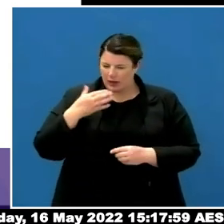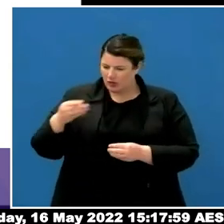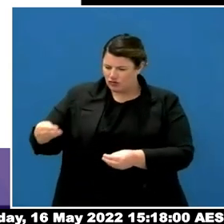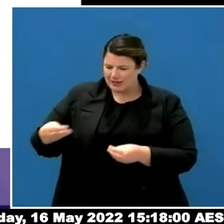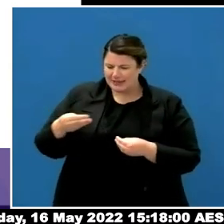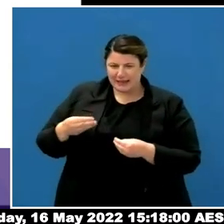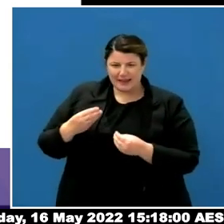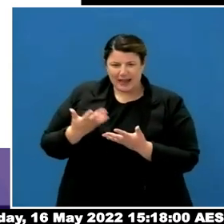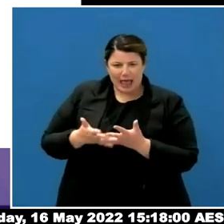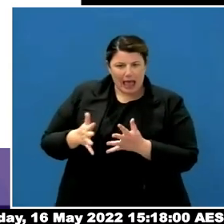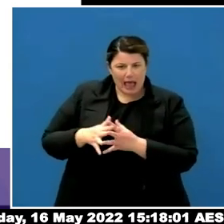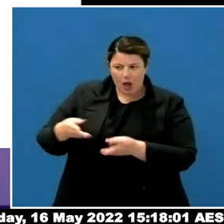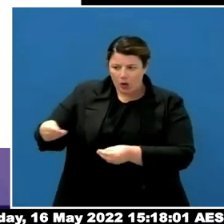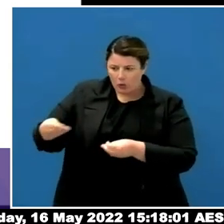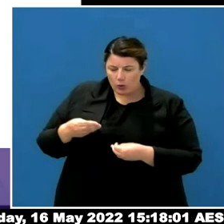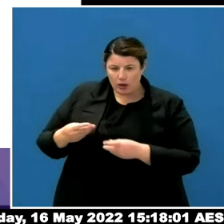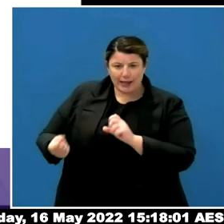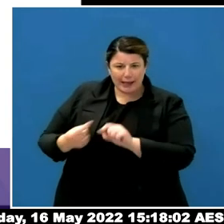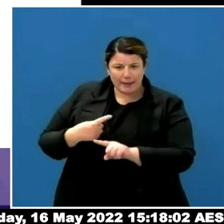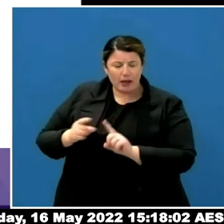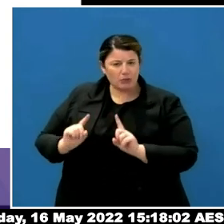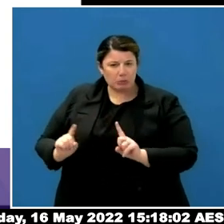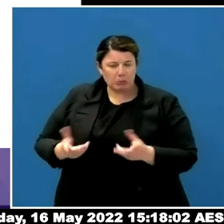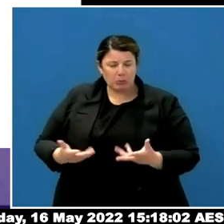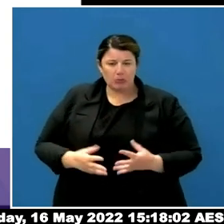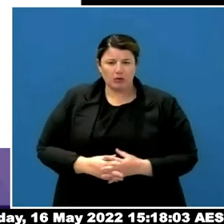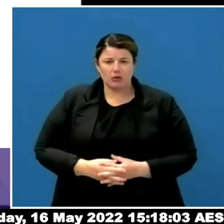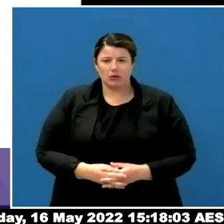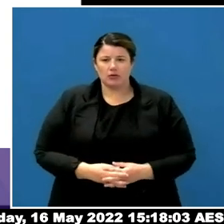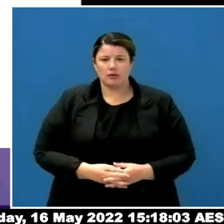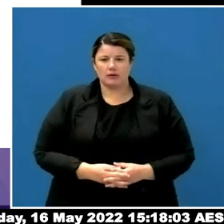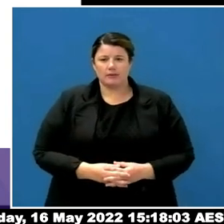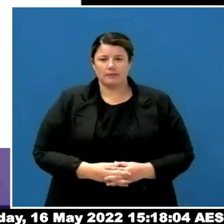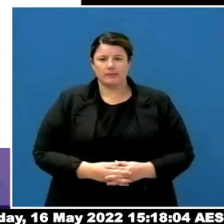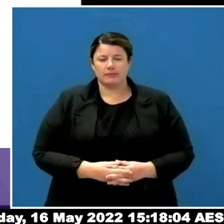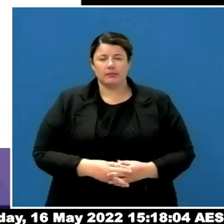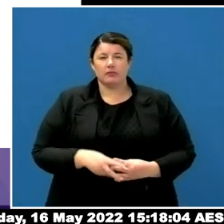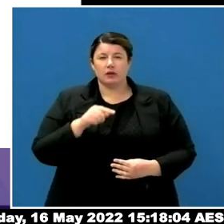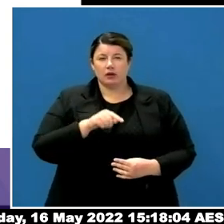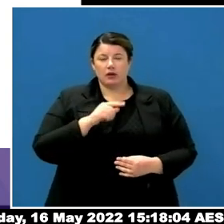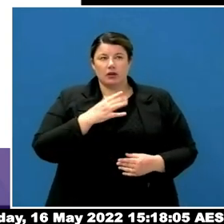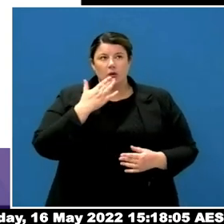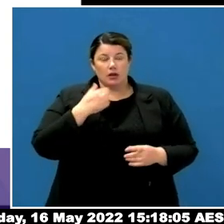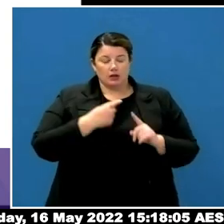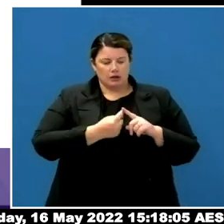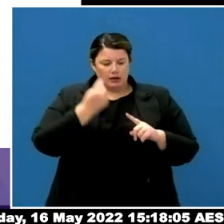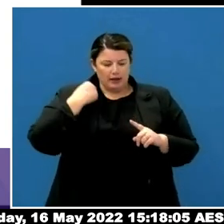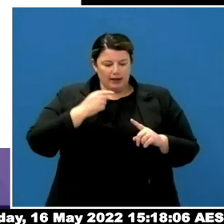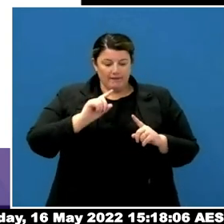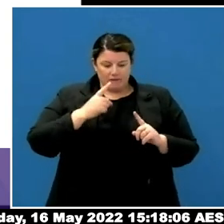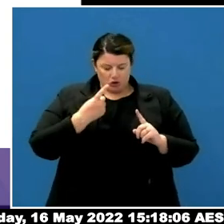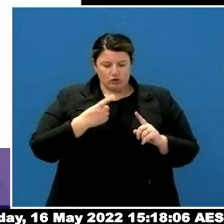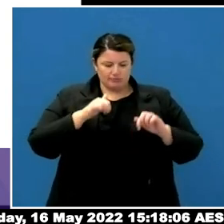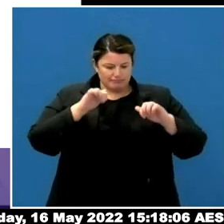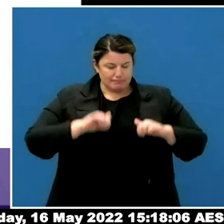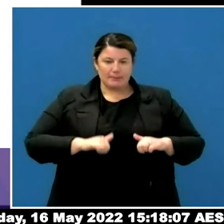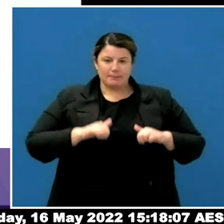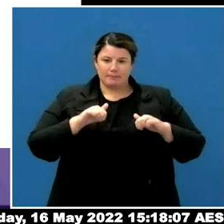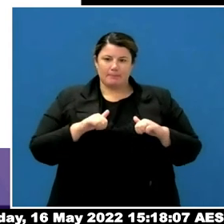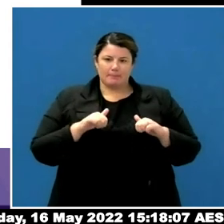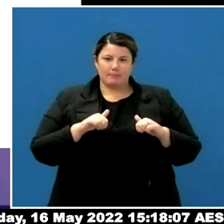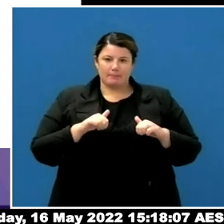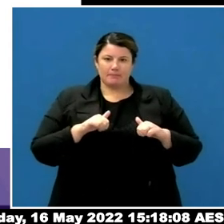That was when we first went and decided that he had funding left over from